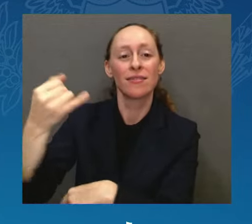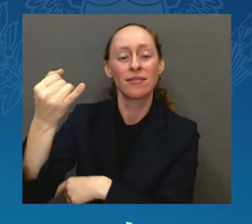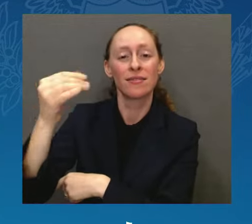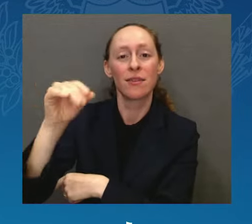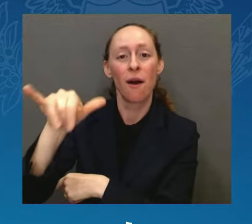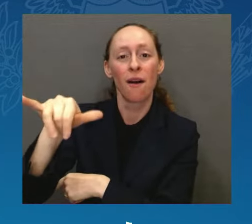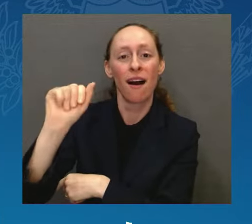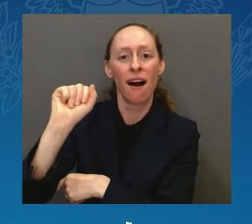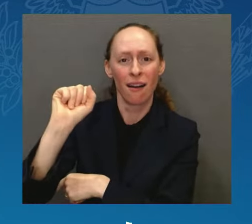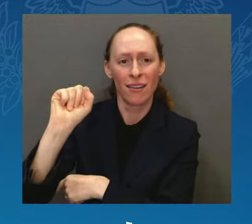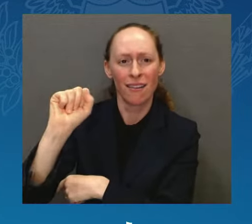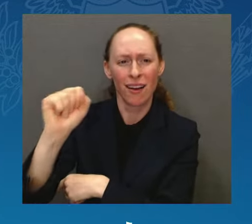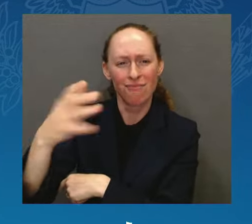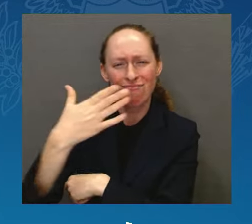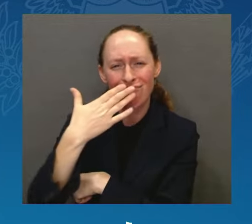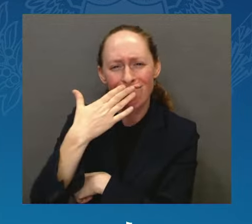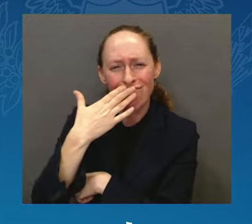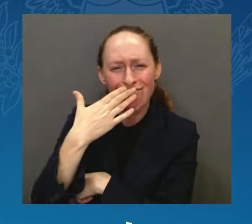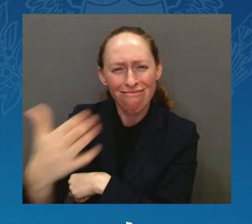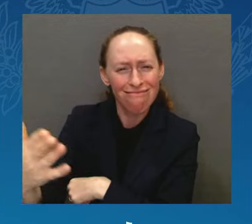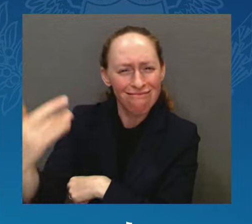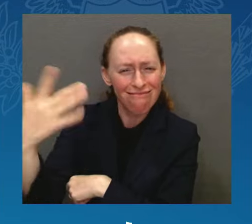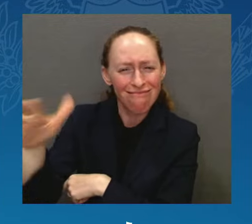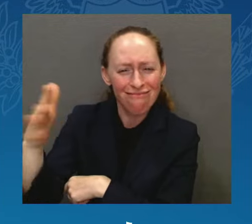And they're students from the Las Vegas High School.